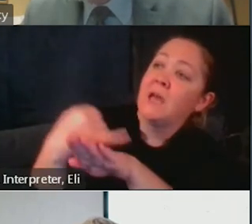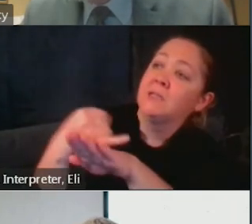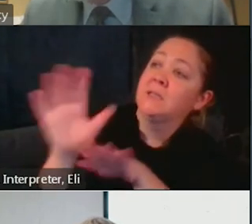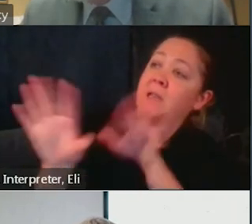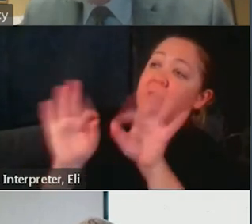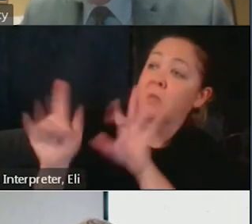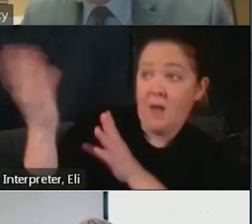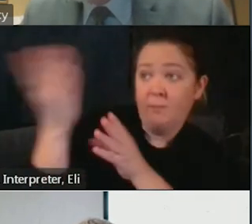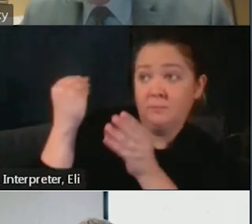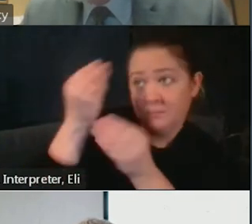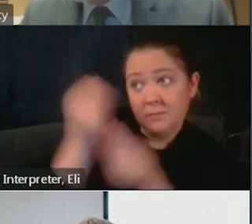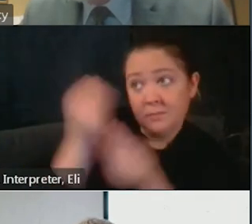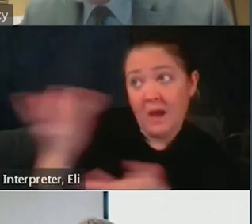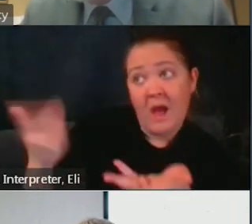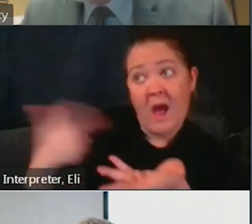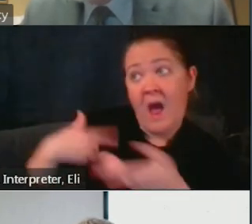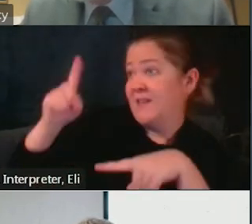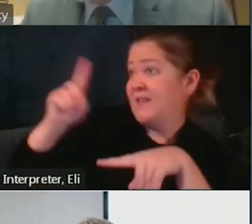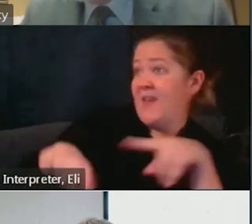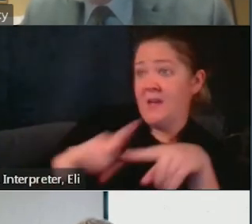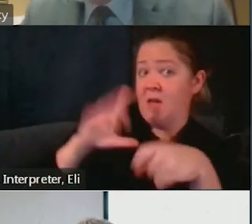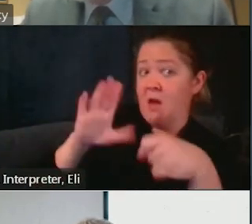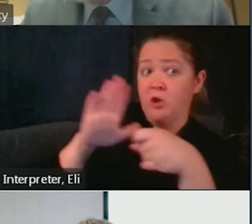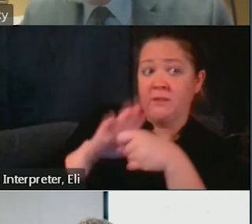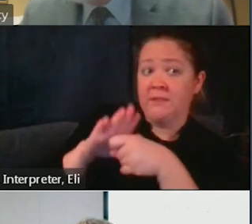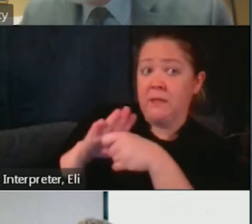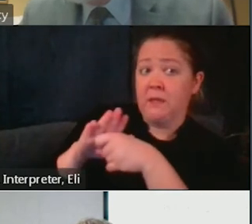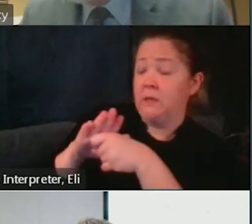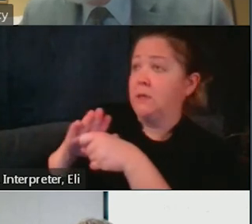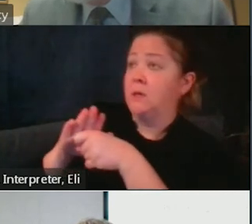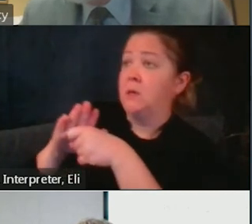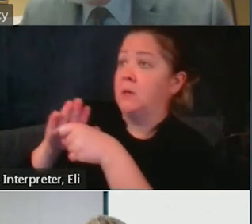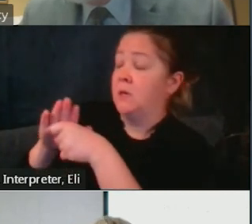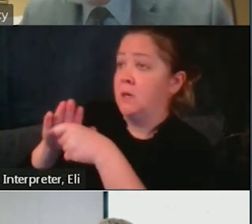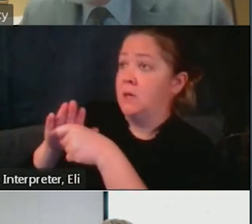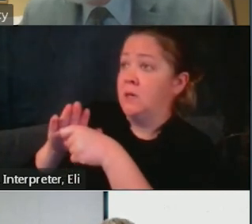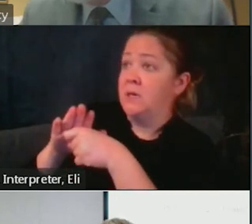I cannot guarantee site selection. The County has selected a site. I don't know, but I,